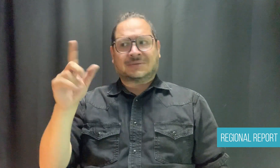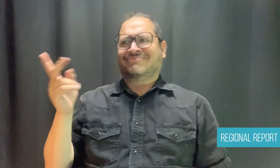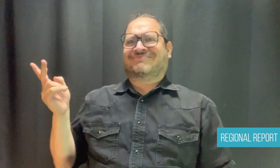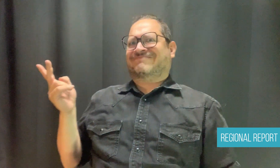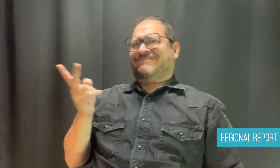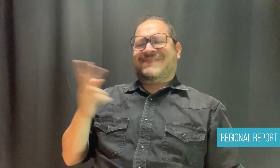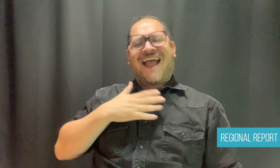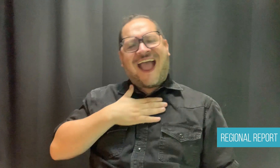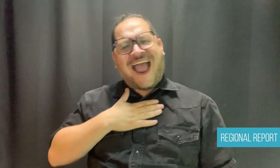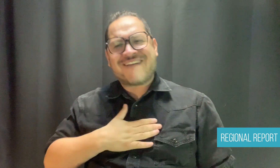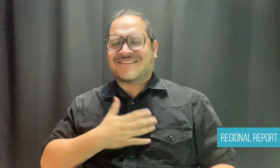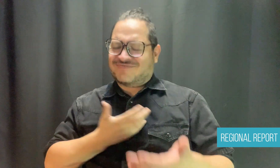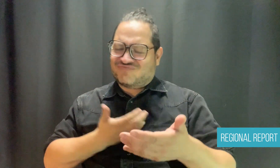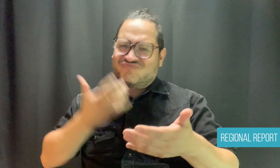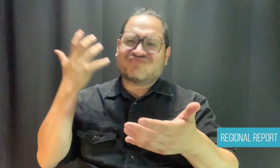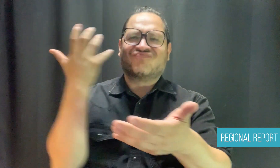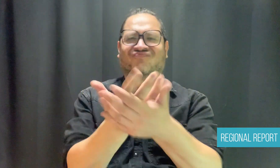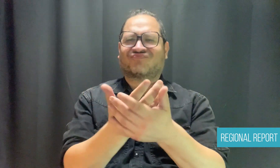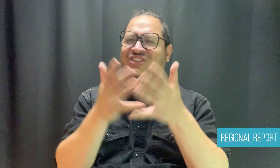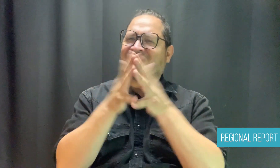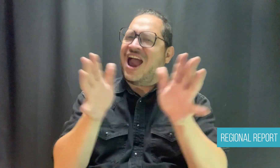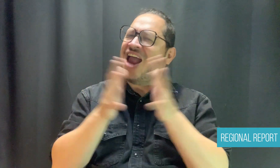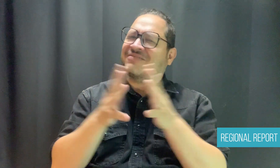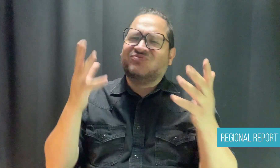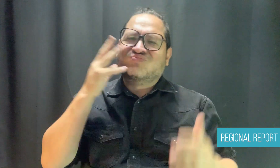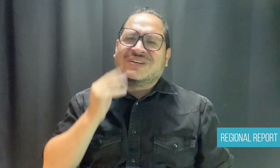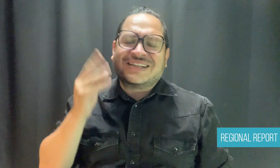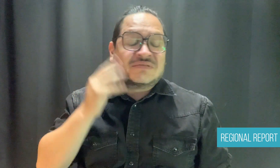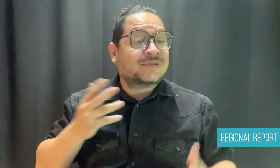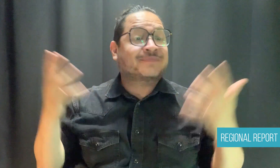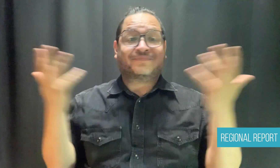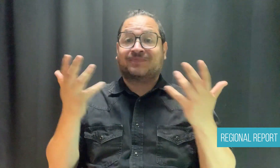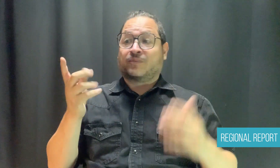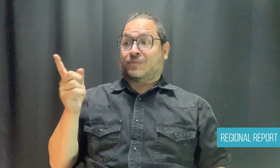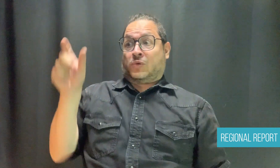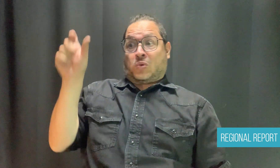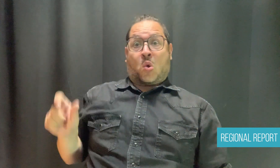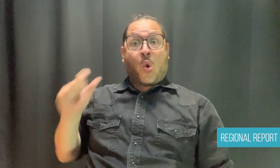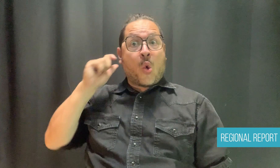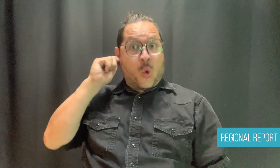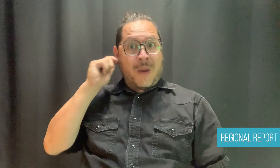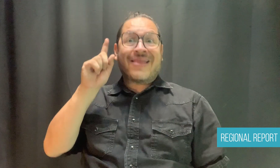"As a Deaf business owner, I want to see how I show and